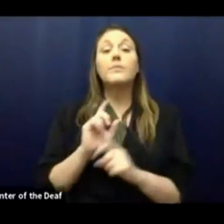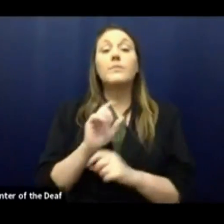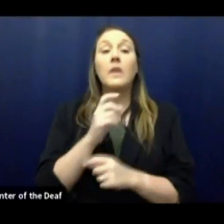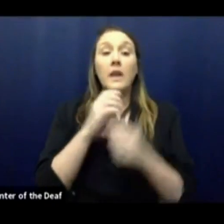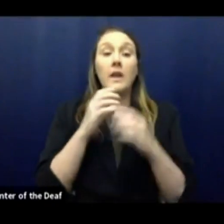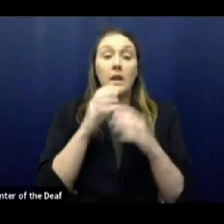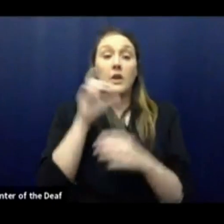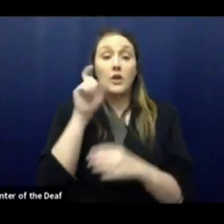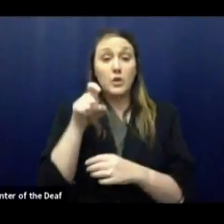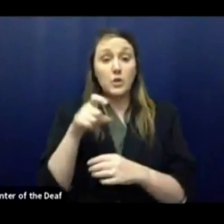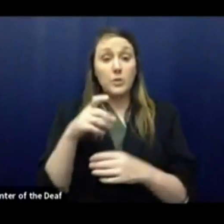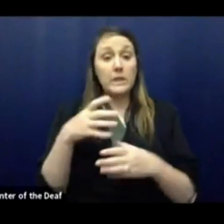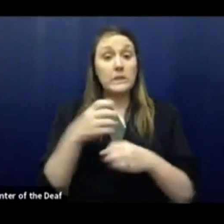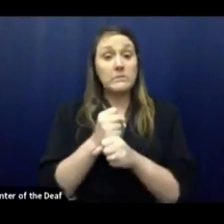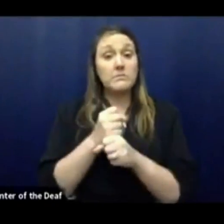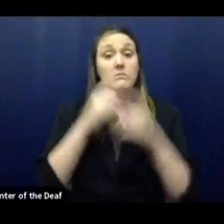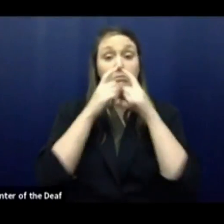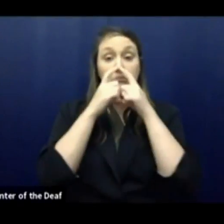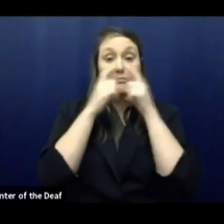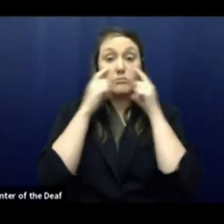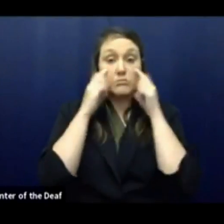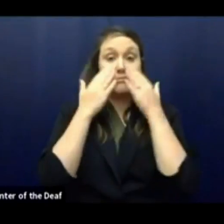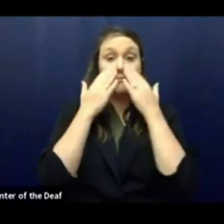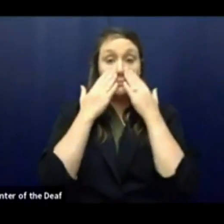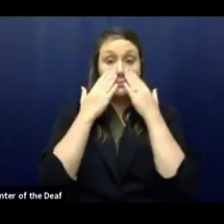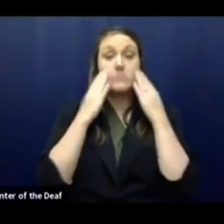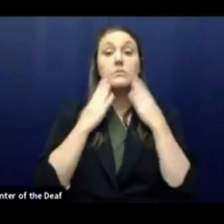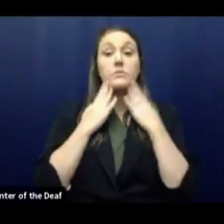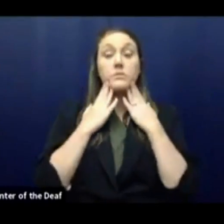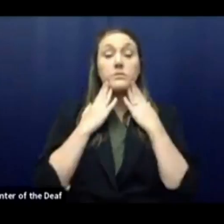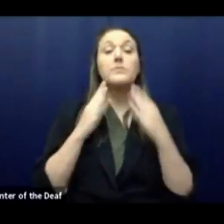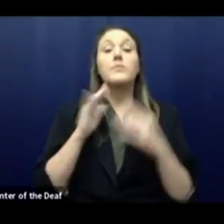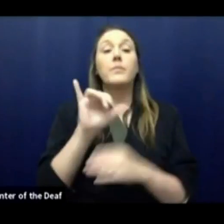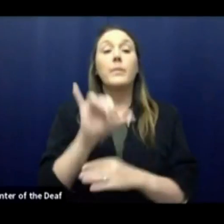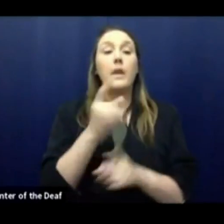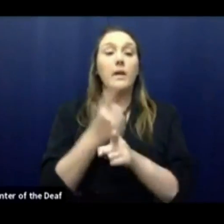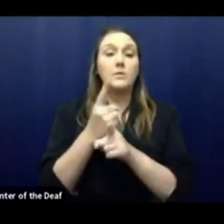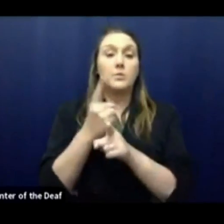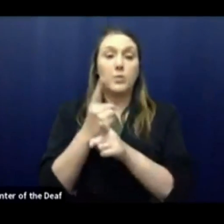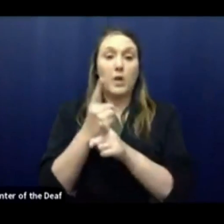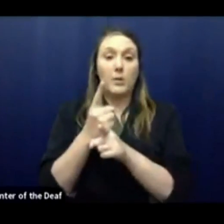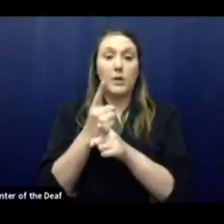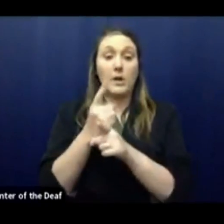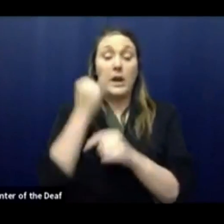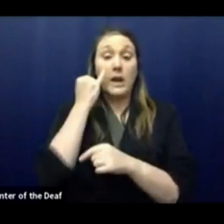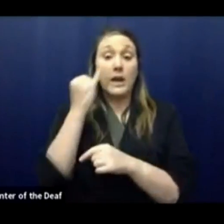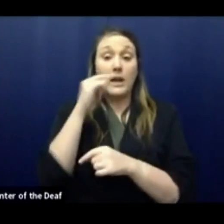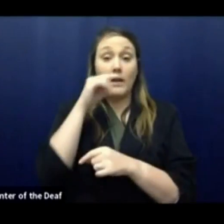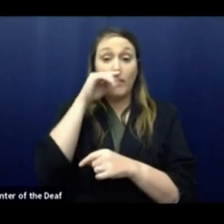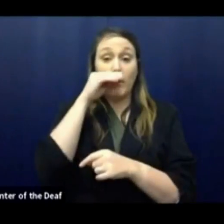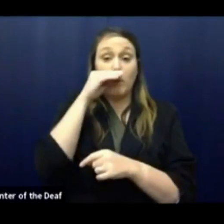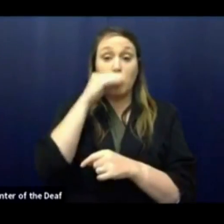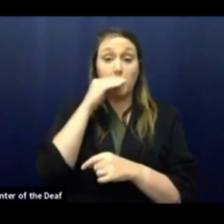BY THE LOOPS AROUND YOUR FACE LIKE THIS. I'LL BY THE LOOPS AROUND YOUR FACE LIKE THIS. I'LL TRY BY THE LOOPS AROUND YOUR FACE LIKE THIS. I'LL TRY TO BY THE LOOPS AROUND YOUR FACE LIKE THIS. I'LL TRY TO TALK BY THE LOOPS AROUND YOUR FACE LIKE THIS. I'LL TRY TO TALK LOUD BY THE LOOPS AROUND YOUR FACE LIKE THIS. I'LL TRY TO TALK LOUD ENOUGH BY THE LOOPS AROUND YOUR FACE LIKE THIS. I'LL TRY TO TALK LOUD ENOUGH SO LIKE THIS. I'LL TRY TO TALK LOUD ENOUGH SO LIKE THIS. I'LL TRY TO TALK LOUD ENOUGH SO YOU LIKE THIS. I'LL TRY TO TALK LOUD ENOUGH SO YOU CAN LIKE THIS. I'LL TRY TO TALK LOUD ENOUGH SO YOU CAN HEAR LIKE THIS. I'LL TRY TO TALK LOUD ENOUGH SO YOU CAN HEAR ME LIKE THIS. I'LL TRY TO TALK LOUD ENOUGH SO YOU CAN HEAR ME AND LIKE THIS. I'LL TRY TO TALK LOUD ENOUGH SO YOU CAN HEAR ME AND LOOP LIKE THIS. I'LL TRY TO TALK LOUD ENOUGH SO YOU CAN HEAR ME AND LOOP IT I'LL TRY TO TALK LOUD ENOUGH SO YOU CAN HEAR ME AND LOOP IT I'LL TRY TO TALK LOUD ENOUGH SO YOU CAN HEAR ME AND LOOP IT EVERY I'LL TRY TO TALK LOUD ENOUGH SO YOU CAN HEAR ME AND LOOP IT EVERY YEAR I'LL TRY TO TALK LOUD ENOUGH SO YOU CAN HEAR ME AND LOOP IT EVERY YEAR SNUGGLY. YOU CAN HEAR ME AND LOOP IT EVERY YEAR SNUGGLY. YOU CAN HEAR ME AND LOOP IT EVERY YEAR SNUGGLY. THIS YOU CAN HEAR ME AND LOOP IT EVERY YEAR SNUGGLY. THIS IS YOU CAN HEAR ME AND LOOP IT EVERY YEAR SNUGGLY. THIS IS THE YOU CAN HEAR ME AND LOOP IT EVERY YEAR SNUGGLY. THIS IS THE PROPER YOU CAN HEAR ME AND LOOP IT EVERY YEAR SNUGGLY. THIS IS THE PROPER WAY YOU CAN HEAR ME AND LOOP IT EVERY YEAR SNUGGLY. THIS IS THE PROPER WAY TO YOU CAN HEAR ME AND LOOP IT EVERY YEAR SNUGGLY. THIS IS THE PROPER WAY TO WASH EVERY YEAR SNUGGLY. THIS IS THE PROPER WAY TO WASH